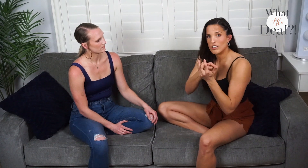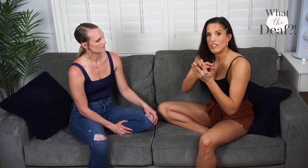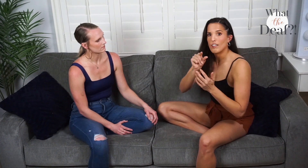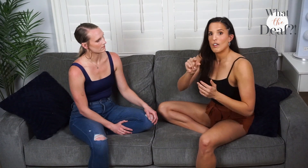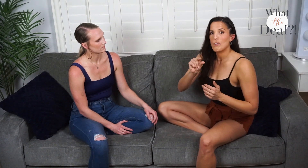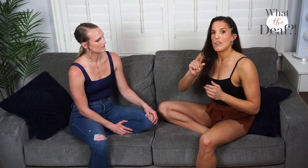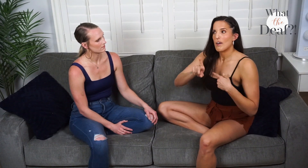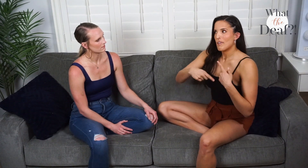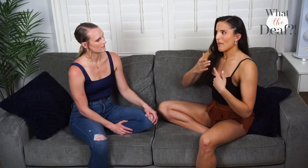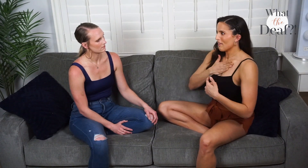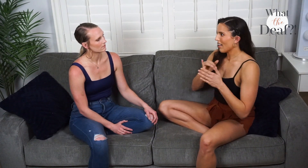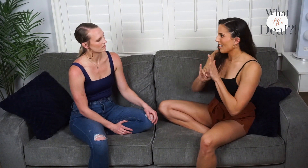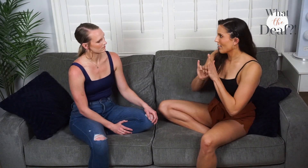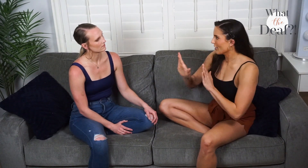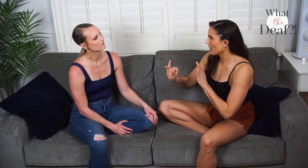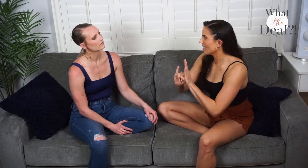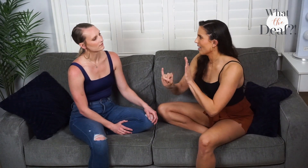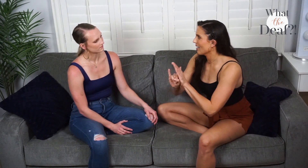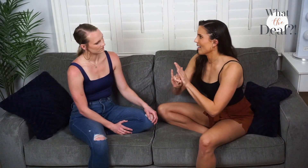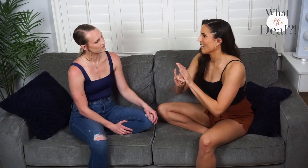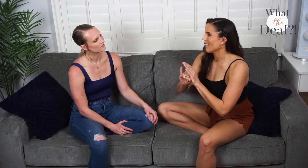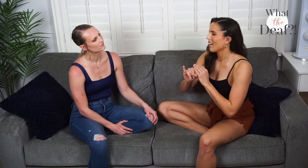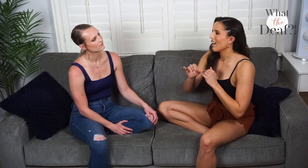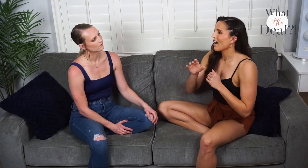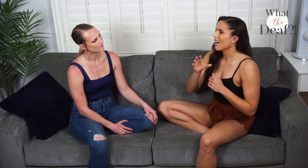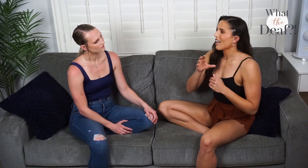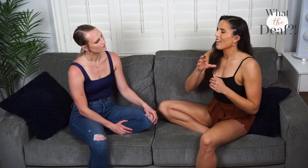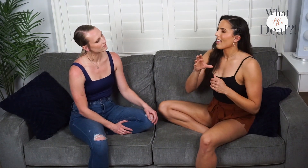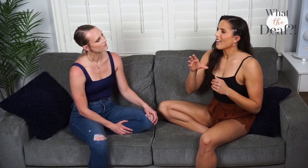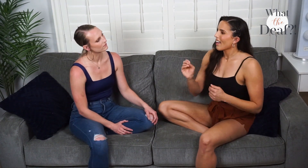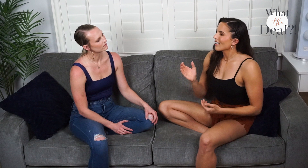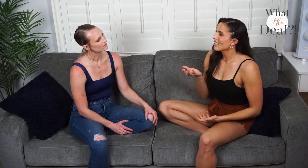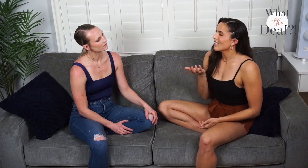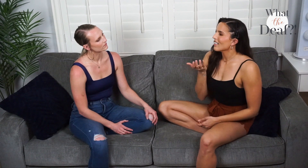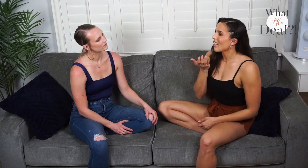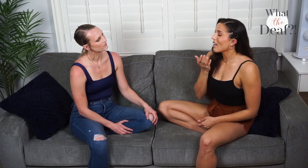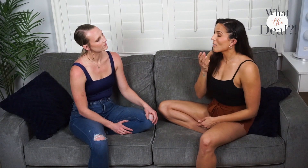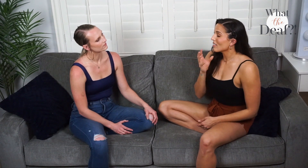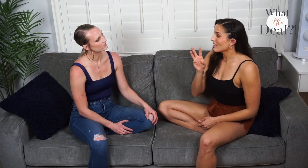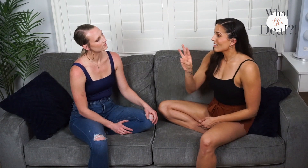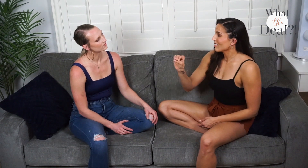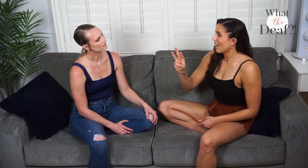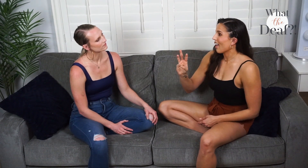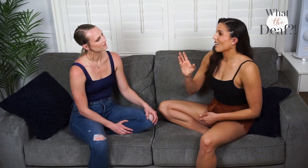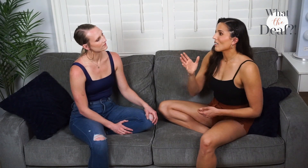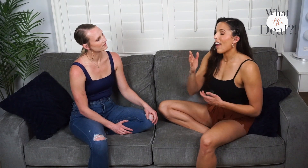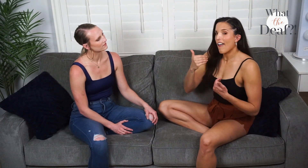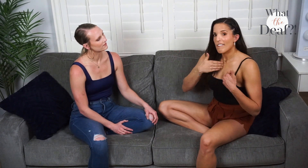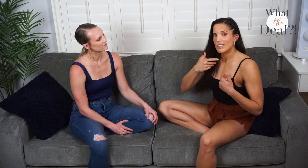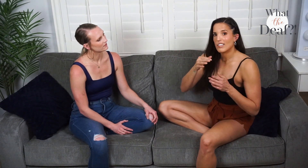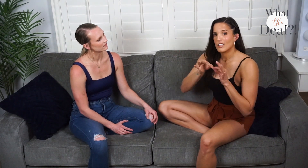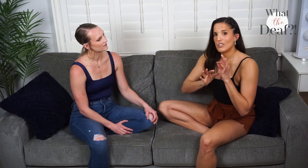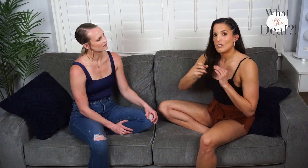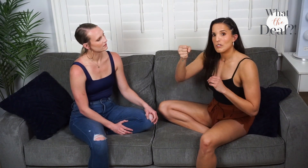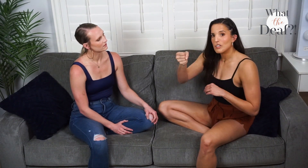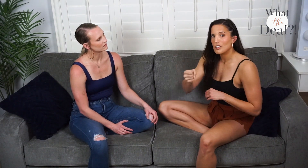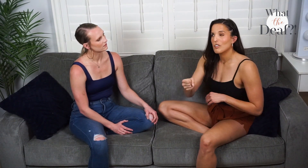we're getting through to them as well about my identity and your identity. And it was such a freeing moment to have an interpreter.